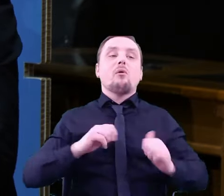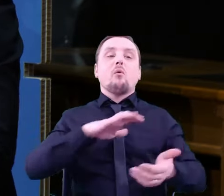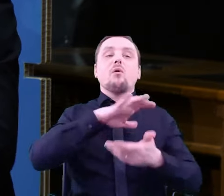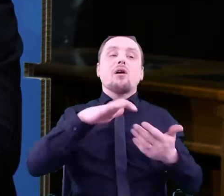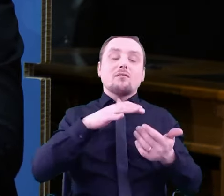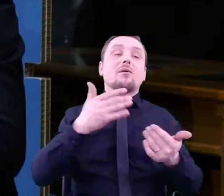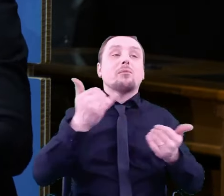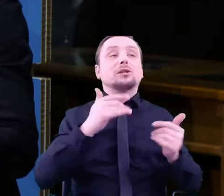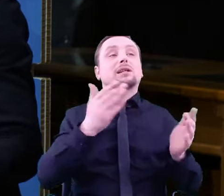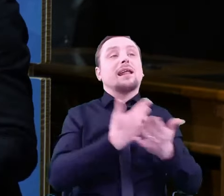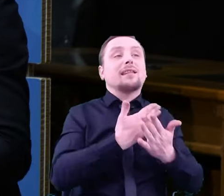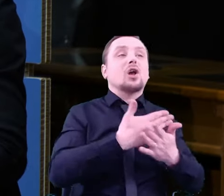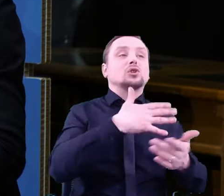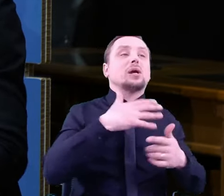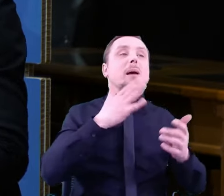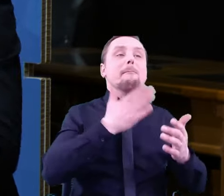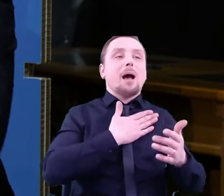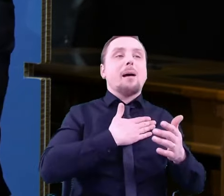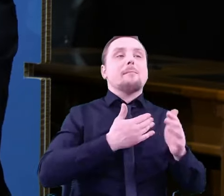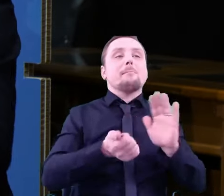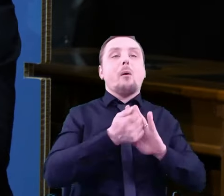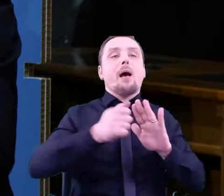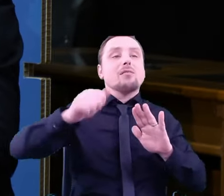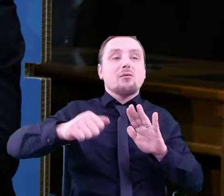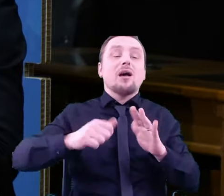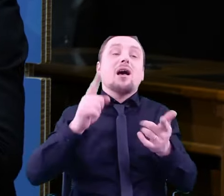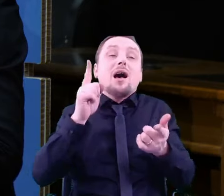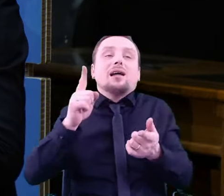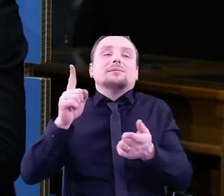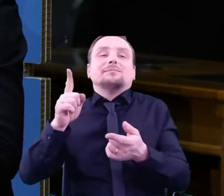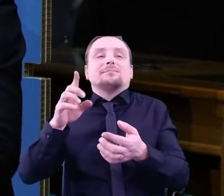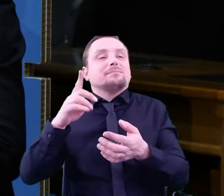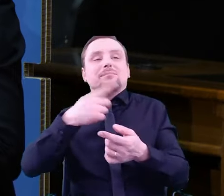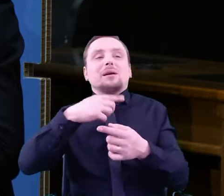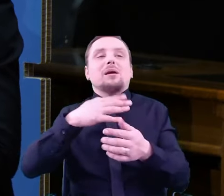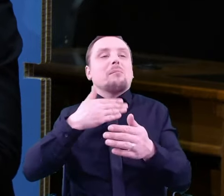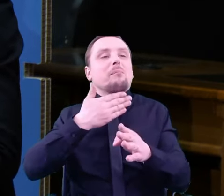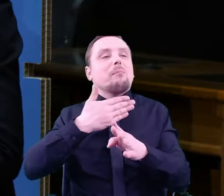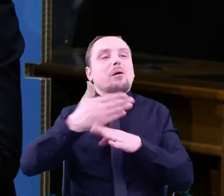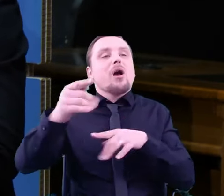in fact, it has led us to a point where it is now impossible to go back.